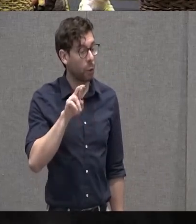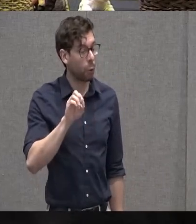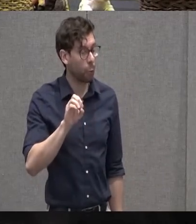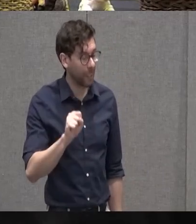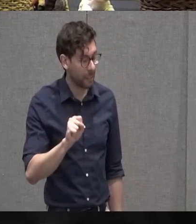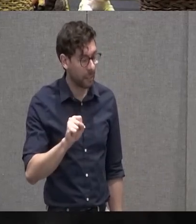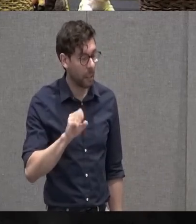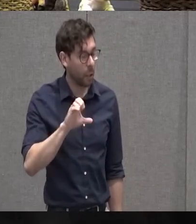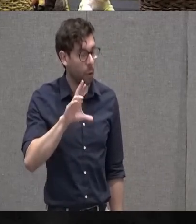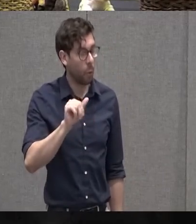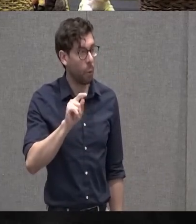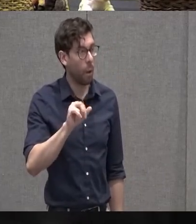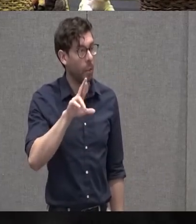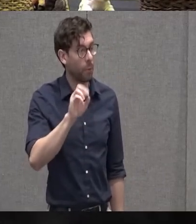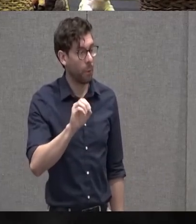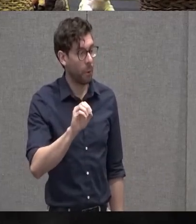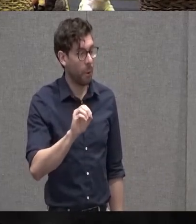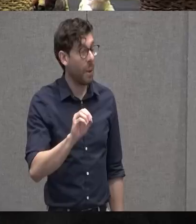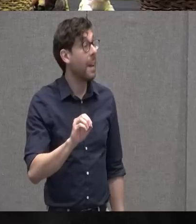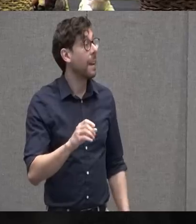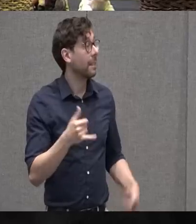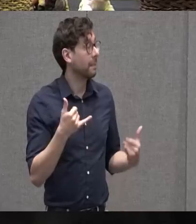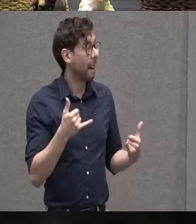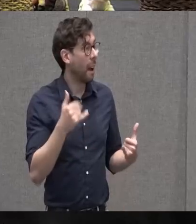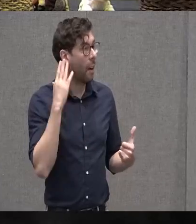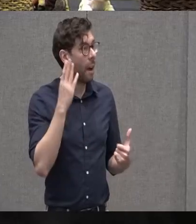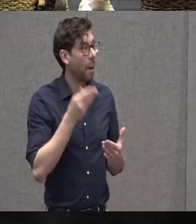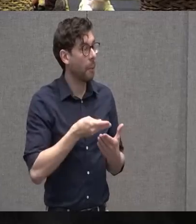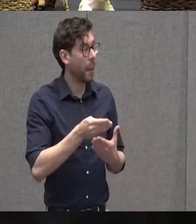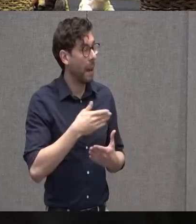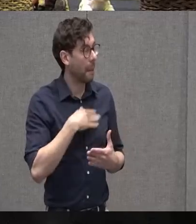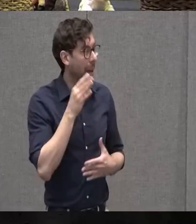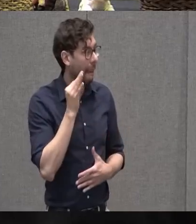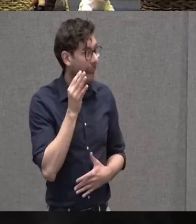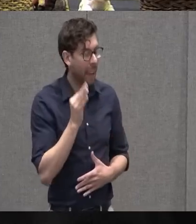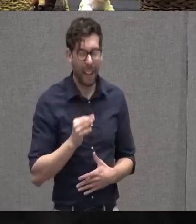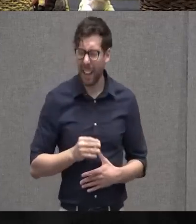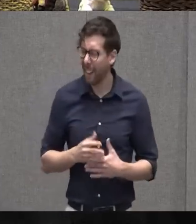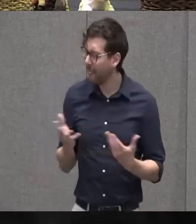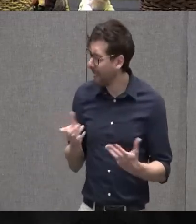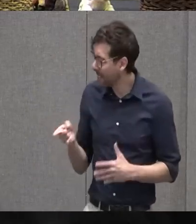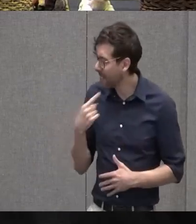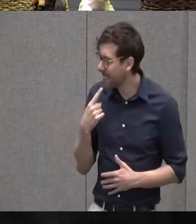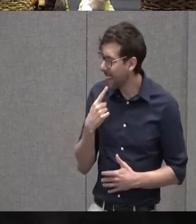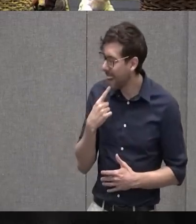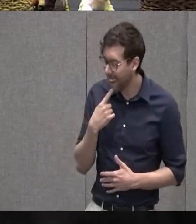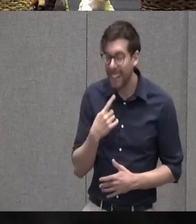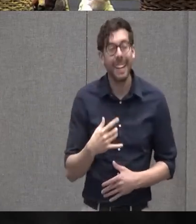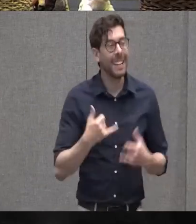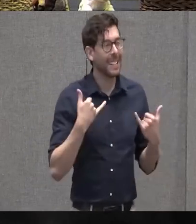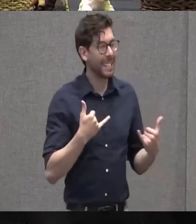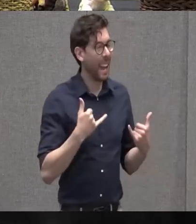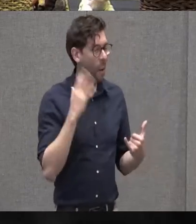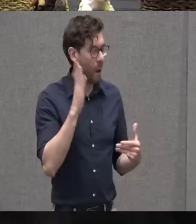(speaks in foreign language) What did you say? I said and now I have my little cat. Correct. - I know.